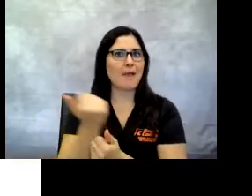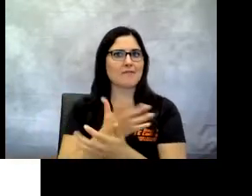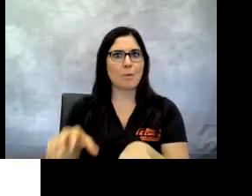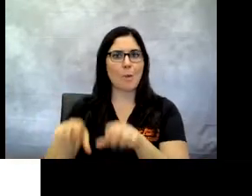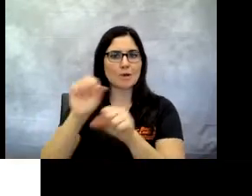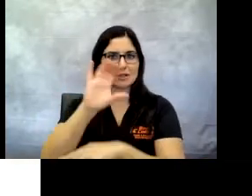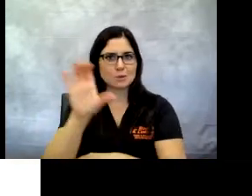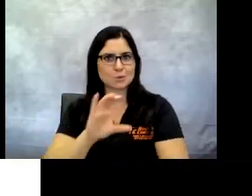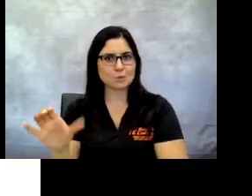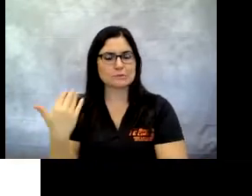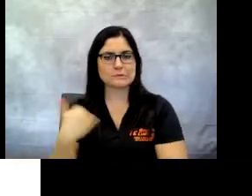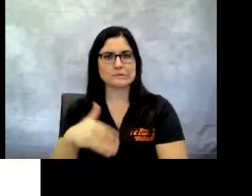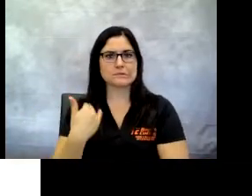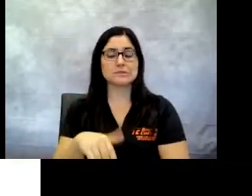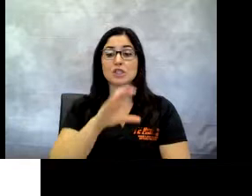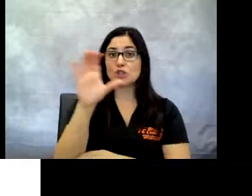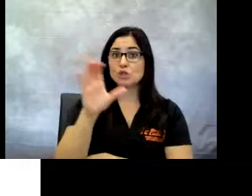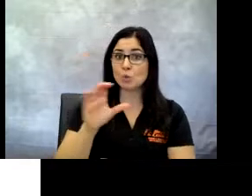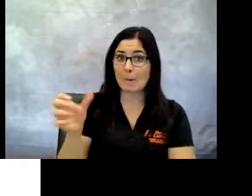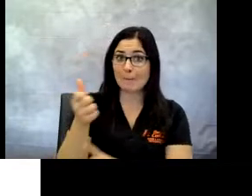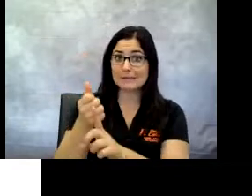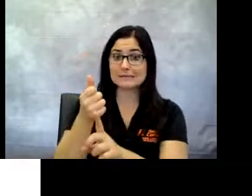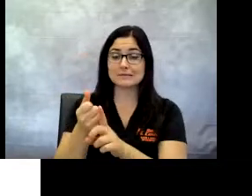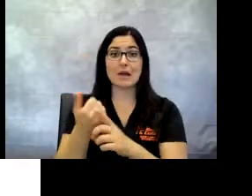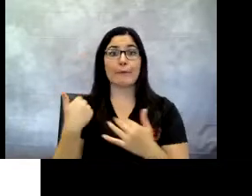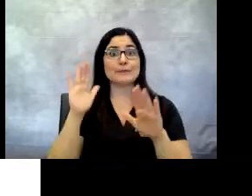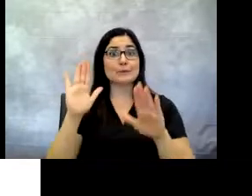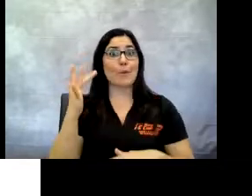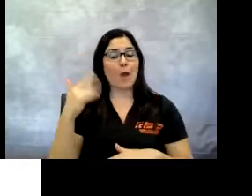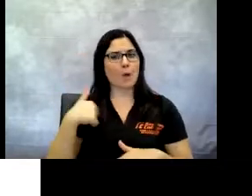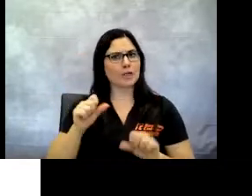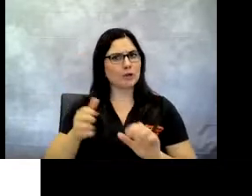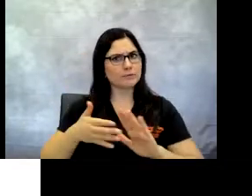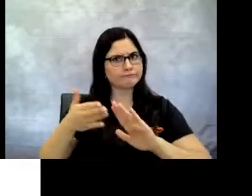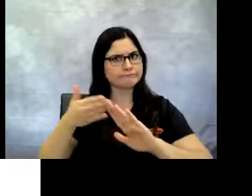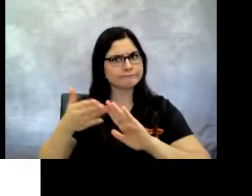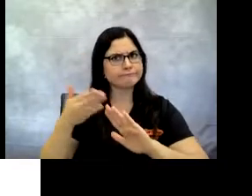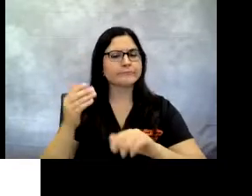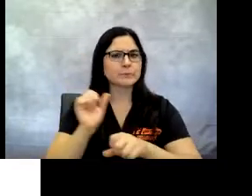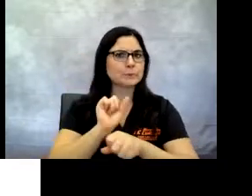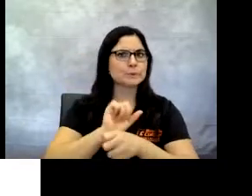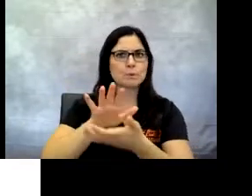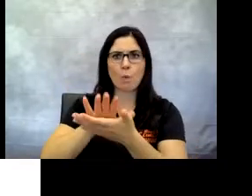Adaptive, while it was something that allowed us to keep going with. You know, our our normal business right, it.